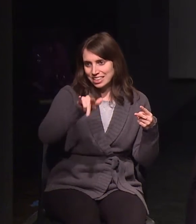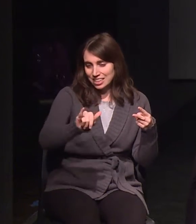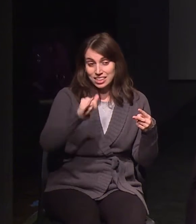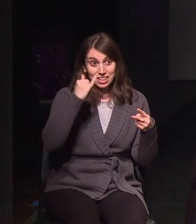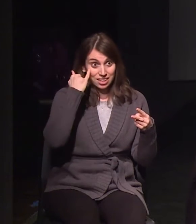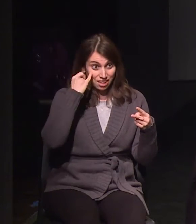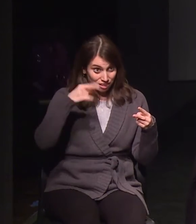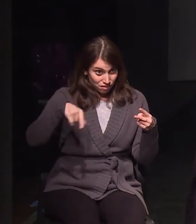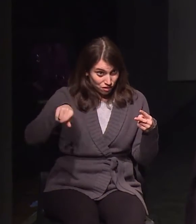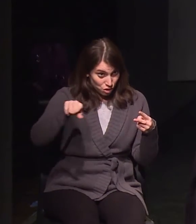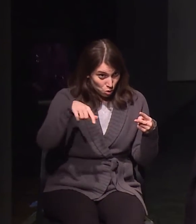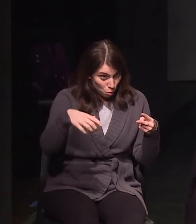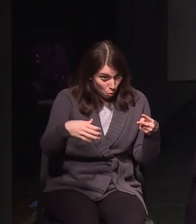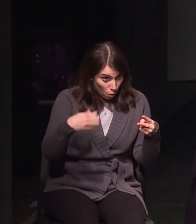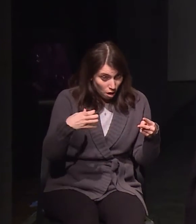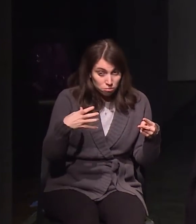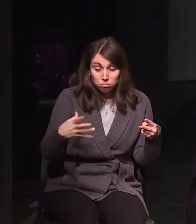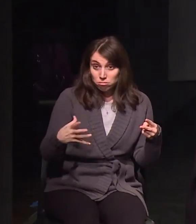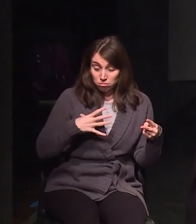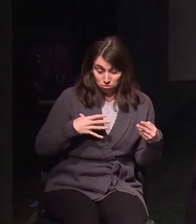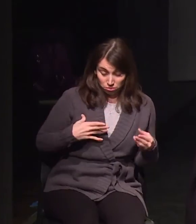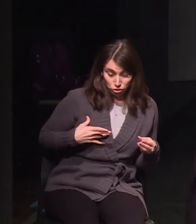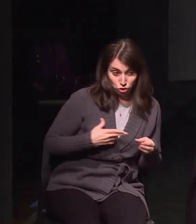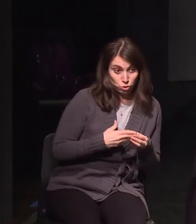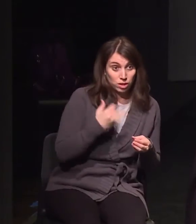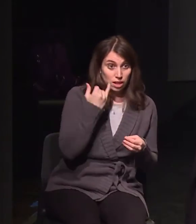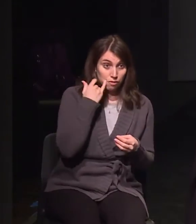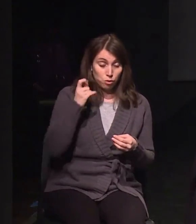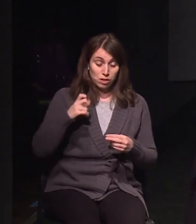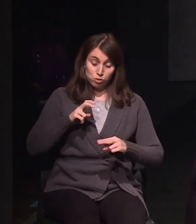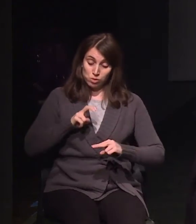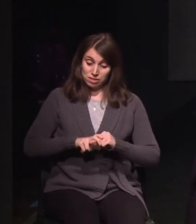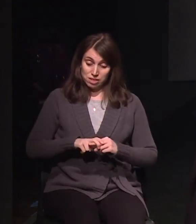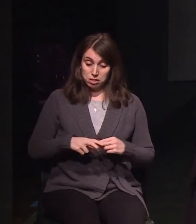abled, please stay with us for this, seated, and we are going to teach you the beginning